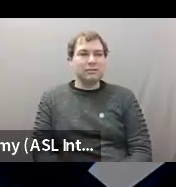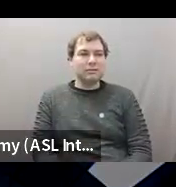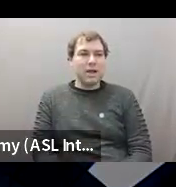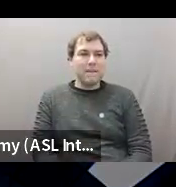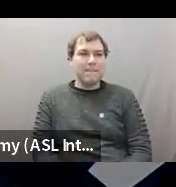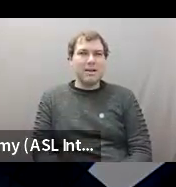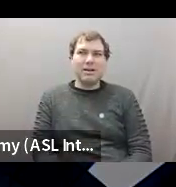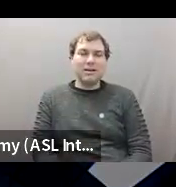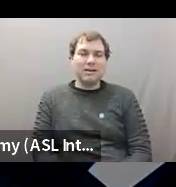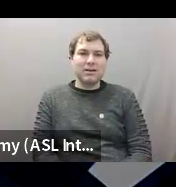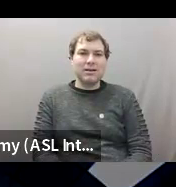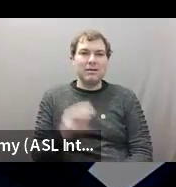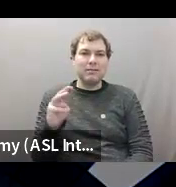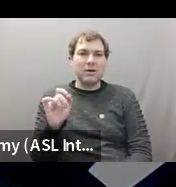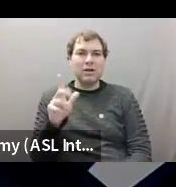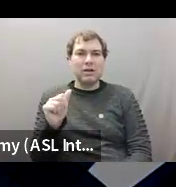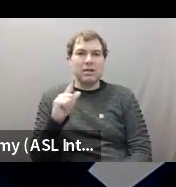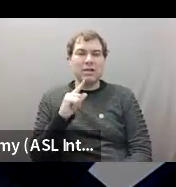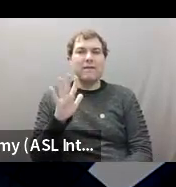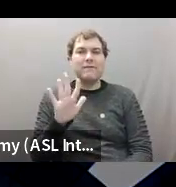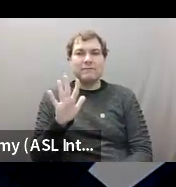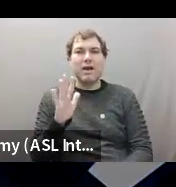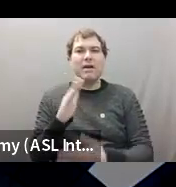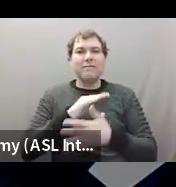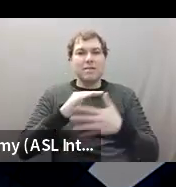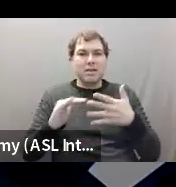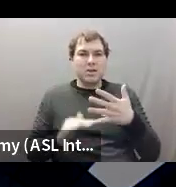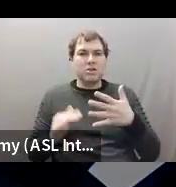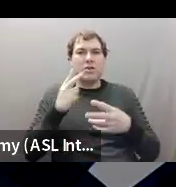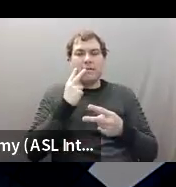Linda Pogue: Marilyn is talking about 5 stages of grief, and so PE how people move forward.